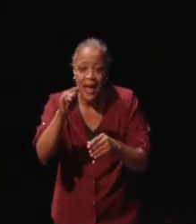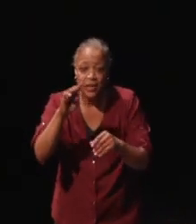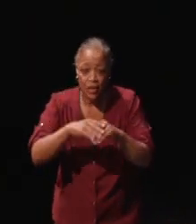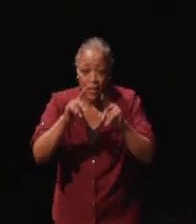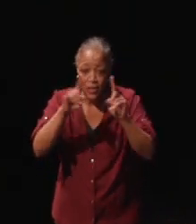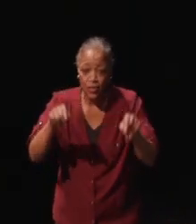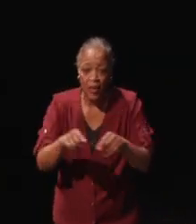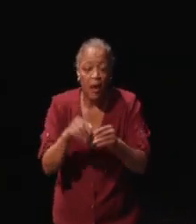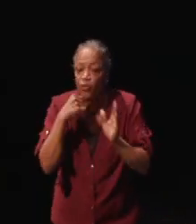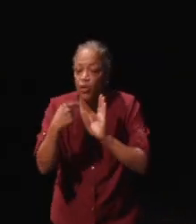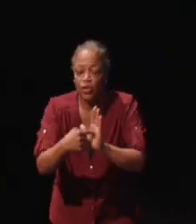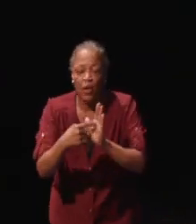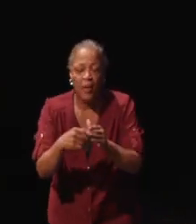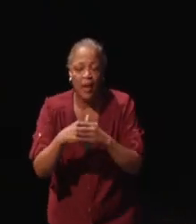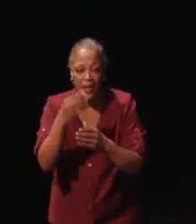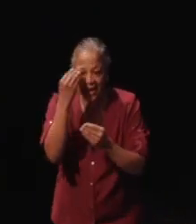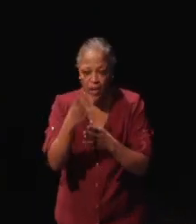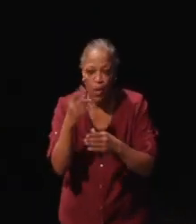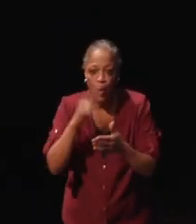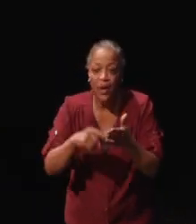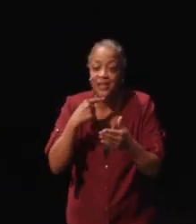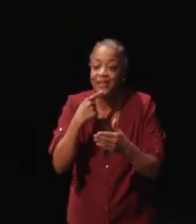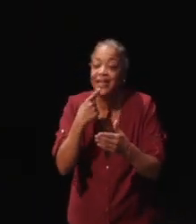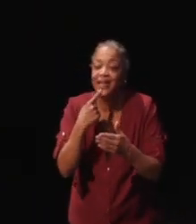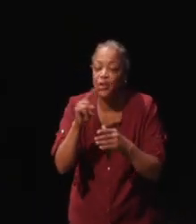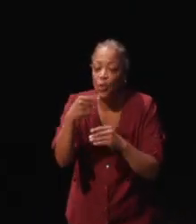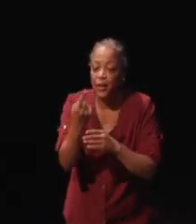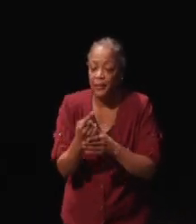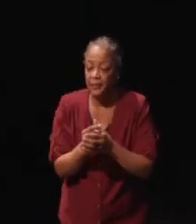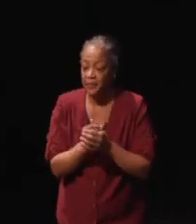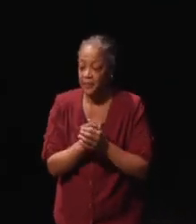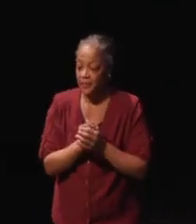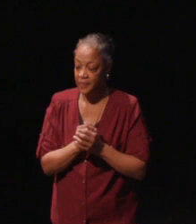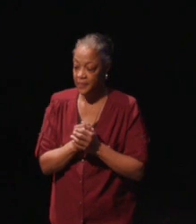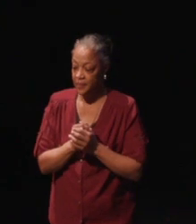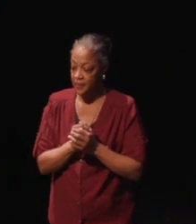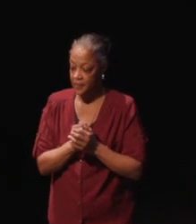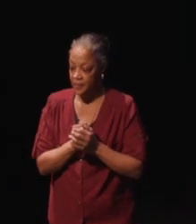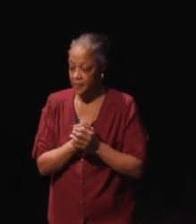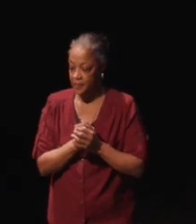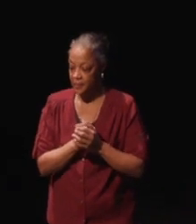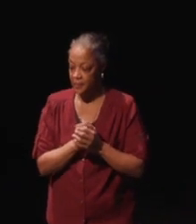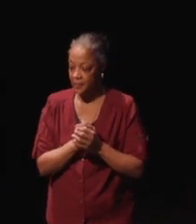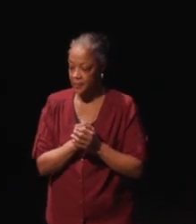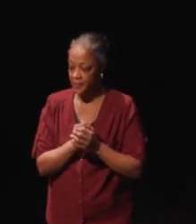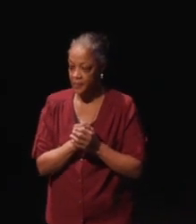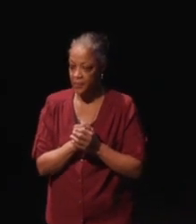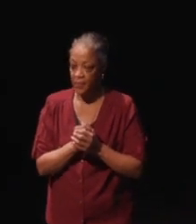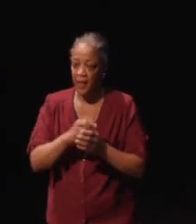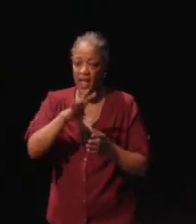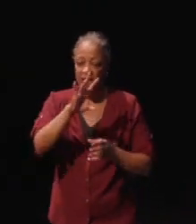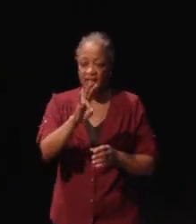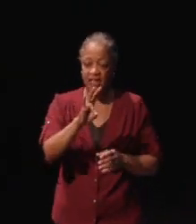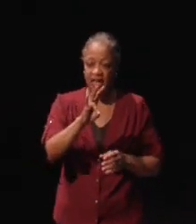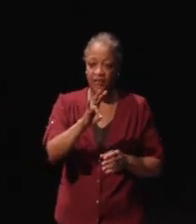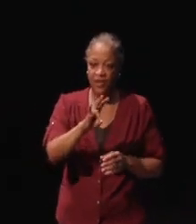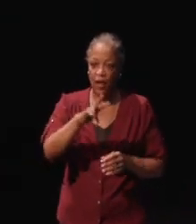I'm not going to show you an image just yet. Seven, 315, 97.